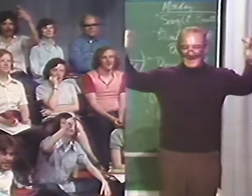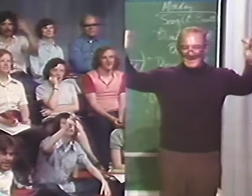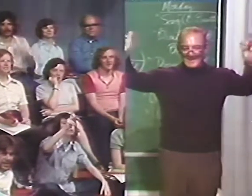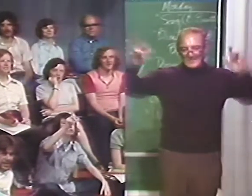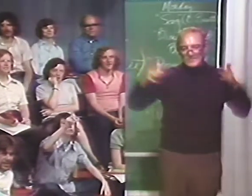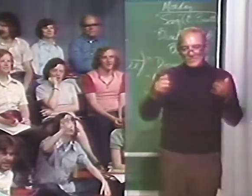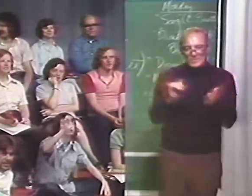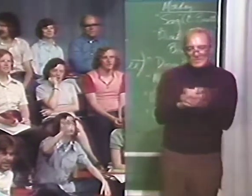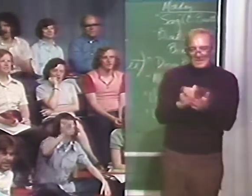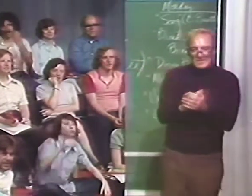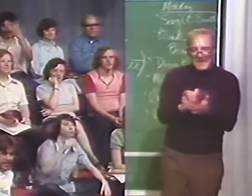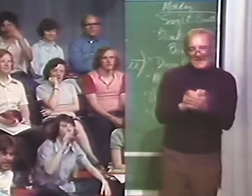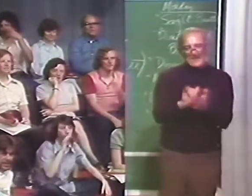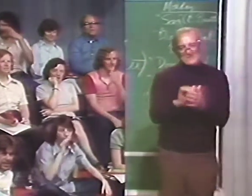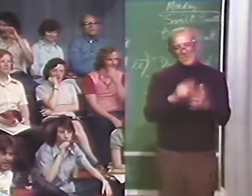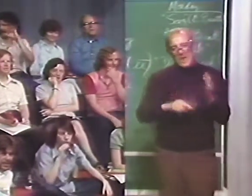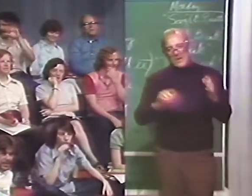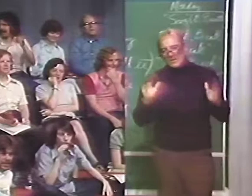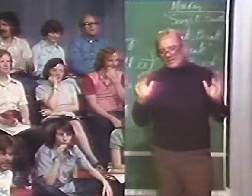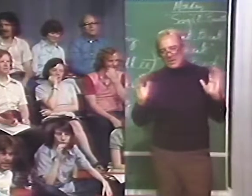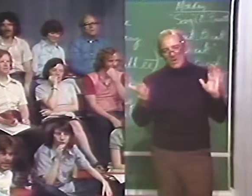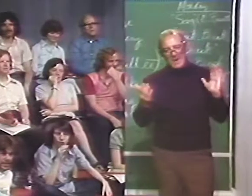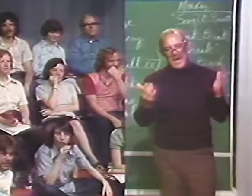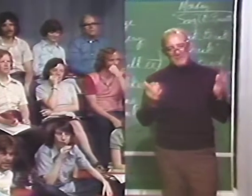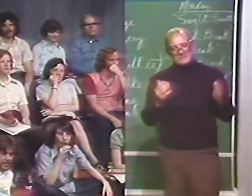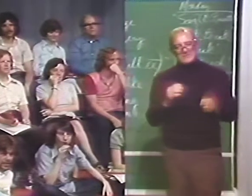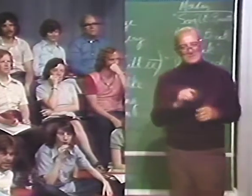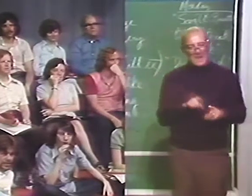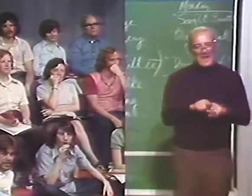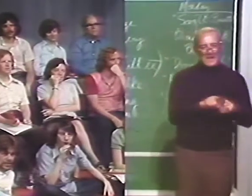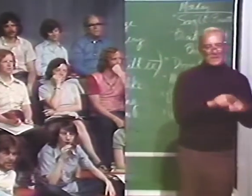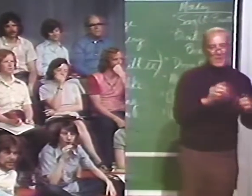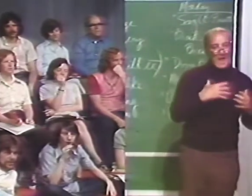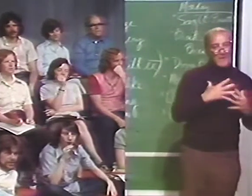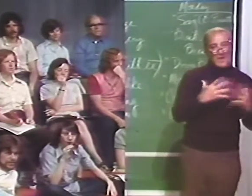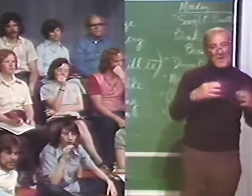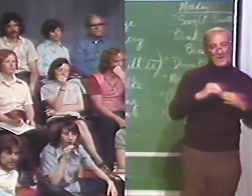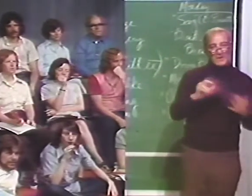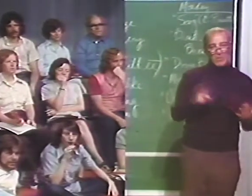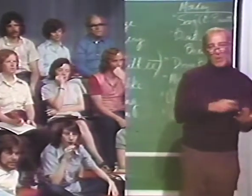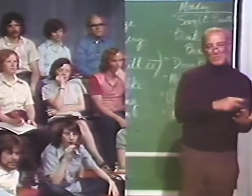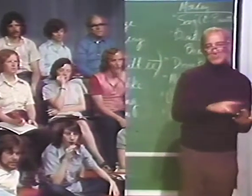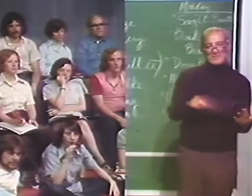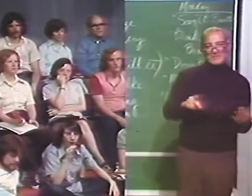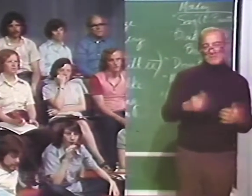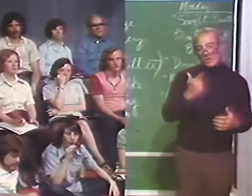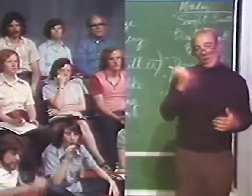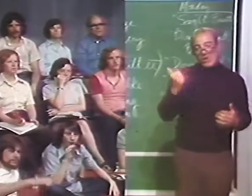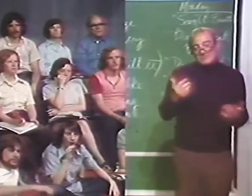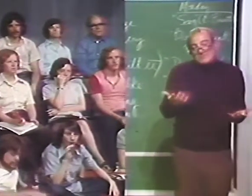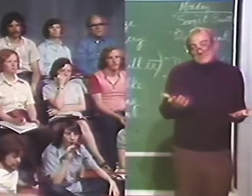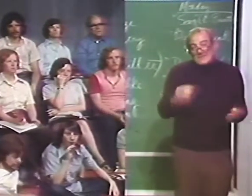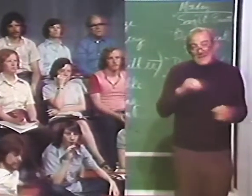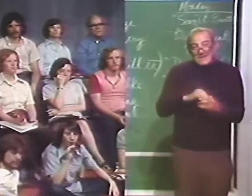SHINE, OK. SO THAT'S WHAT COMPARISONS ARE LIKE. WE HAVE A LOT IN POETRY